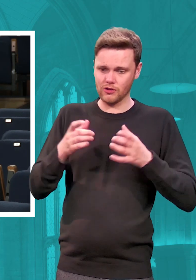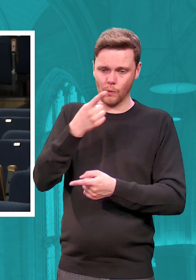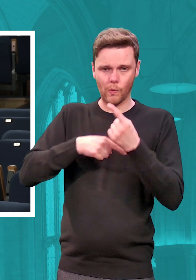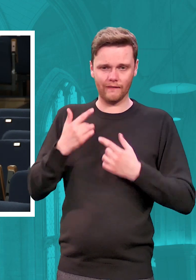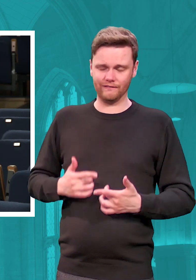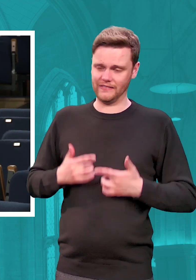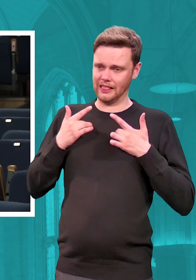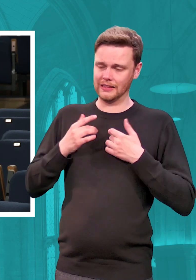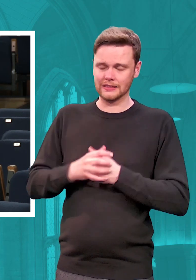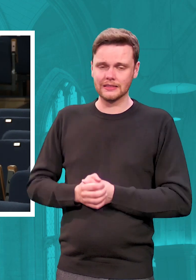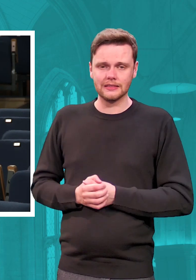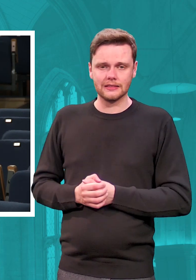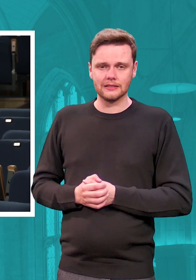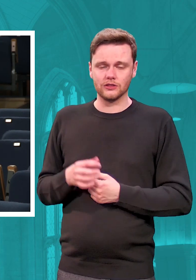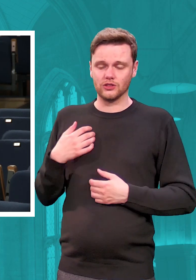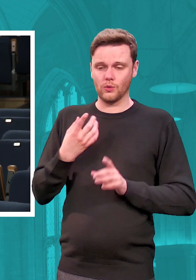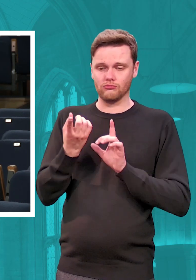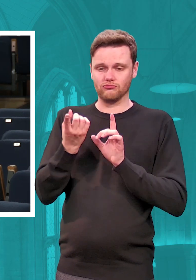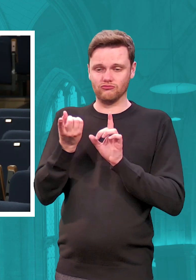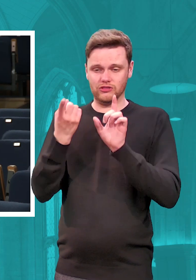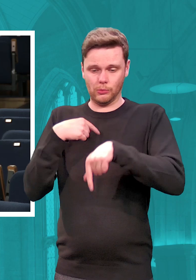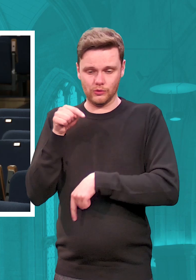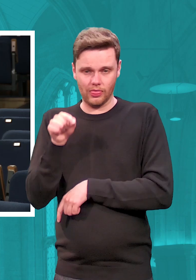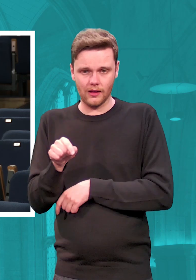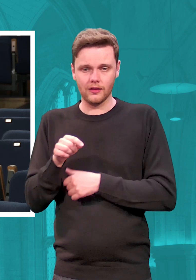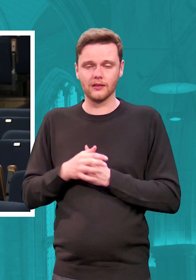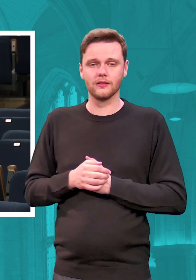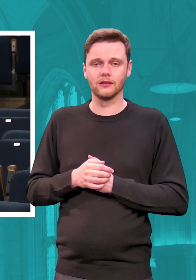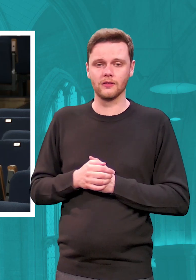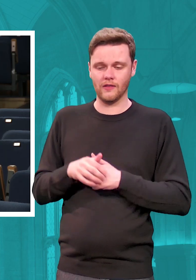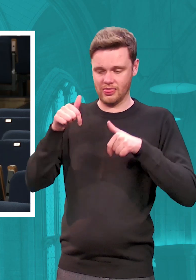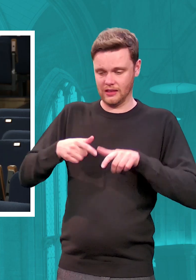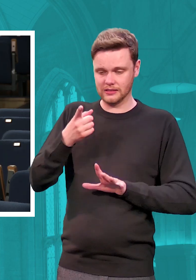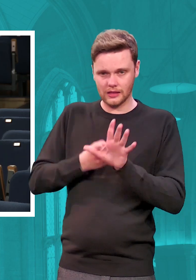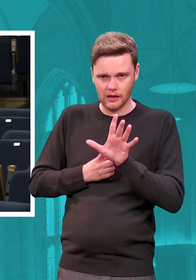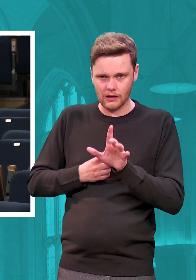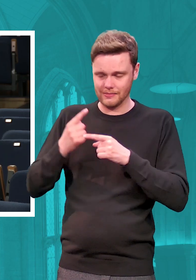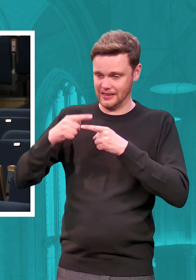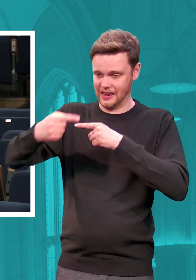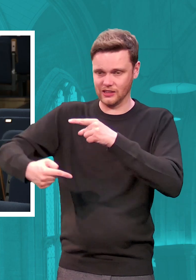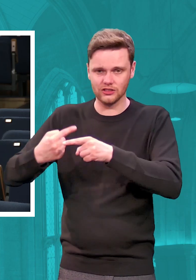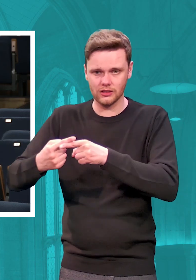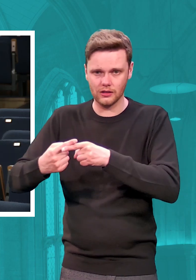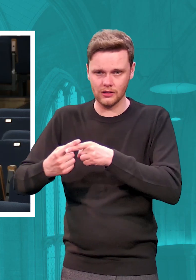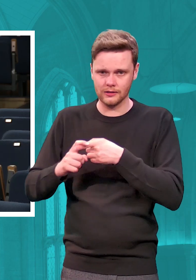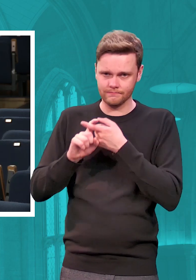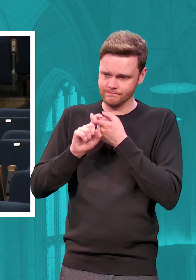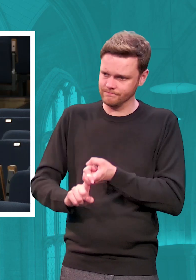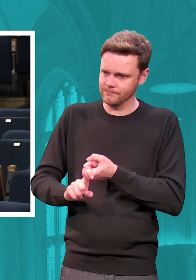So in response, over this year and next, we are committing at least 17 million pounds